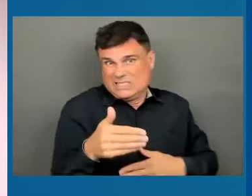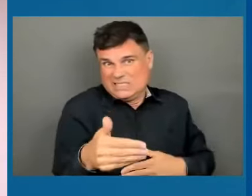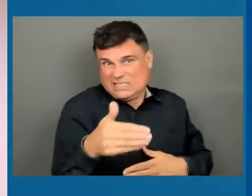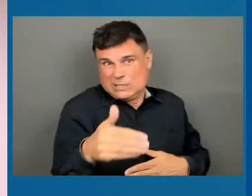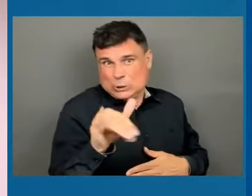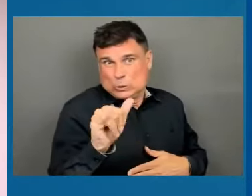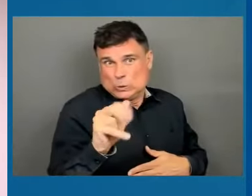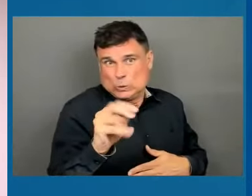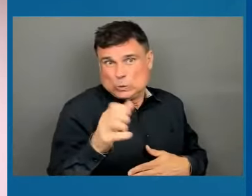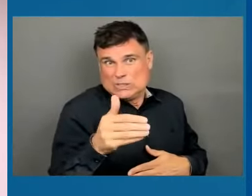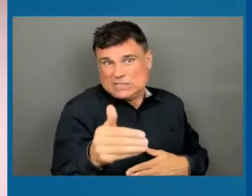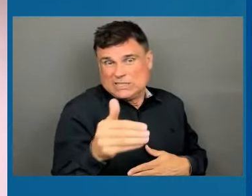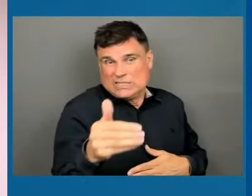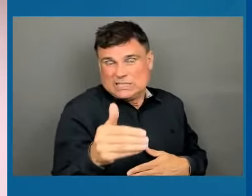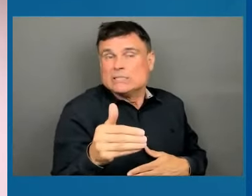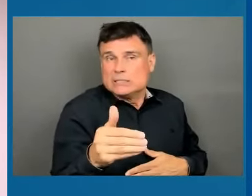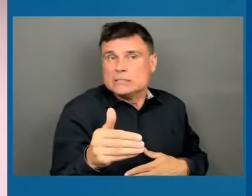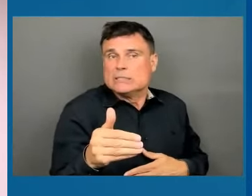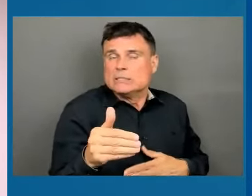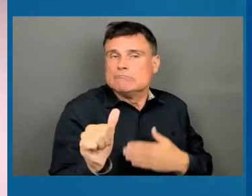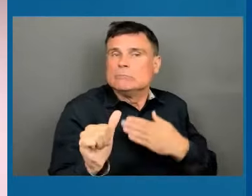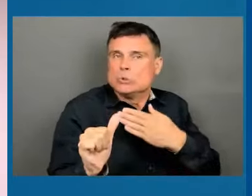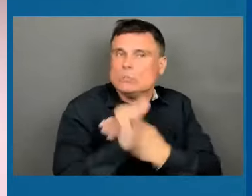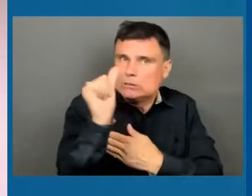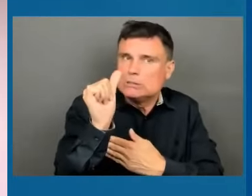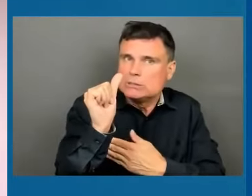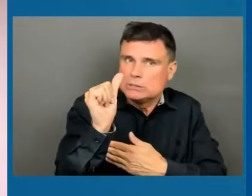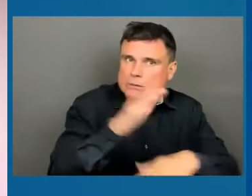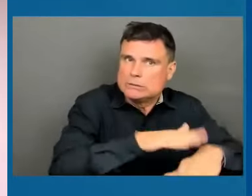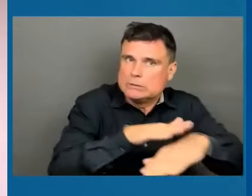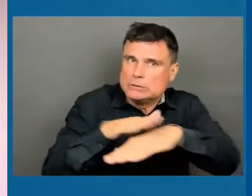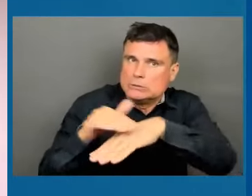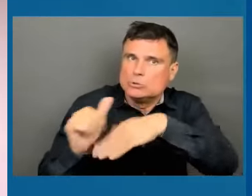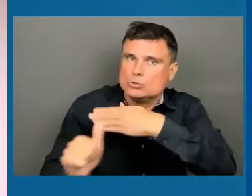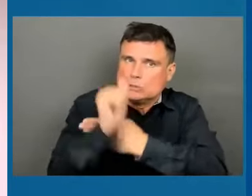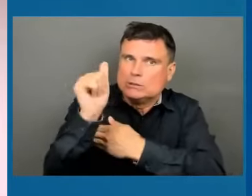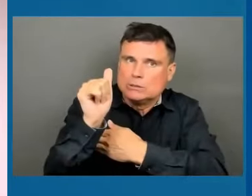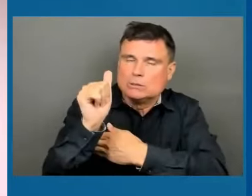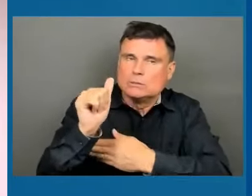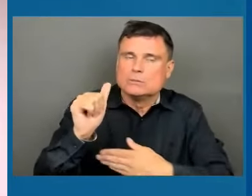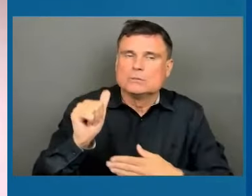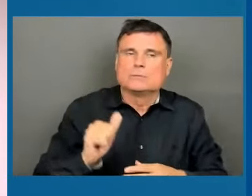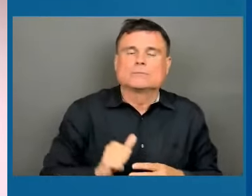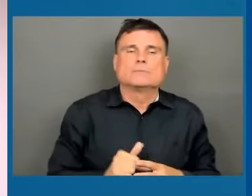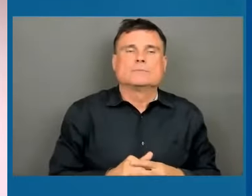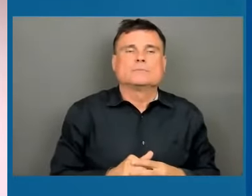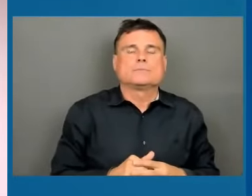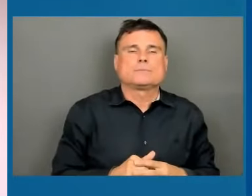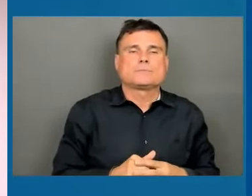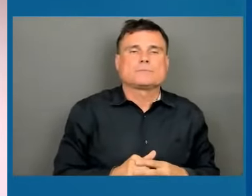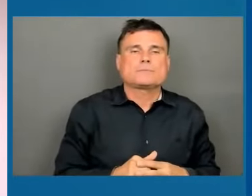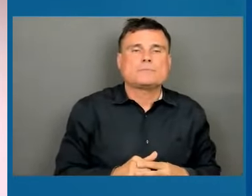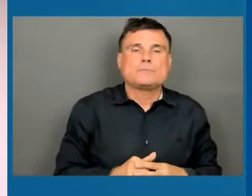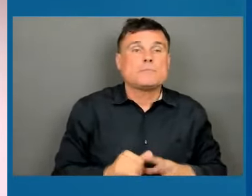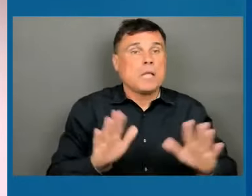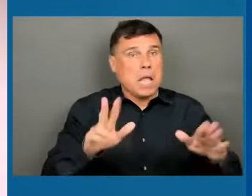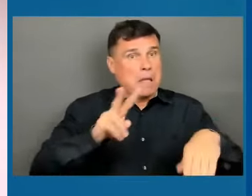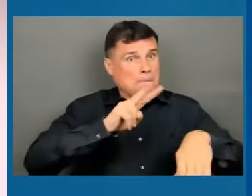really how does that snow melt over the coming weeks. So there's nothing imminent that